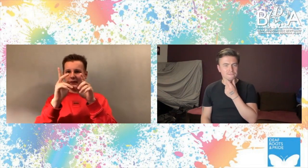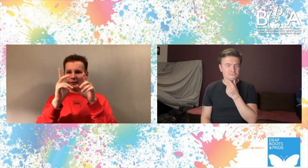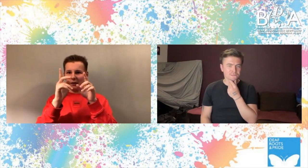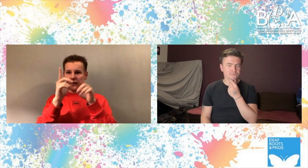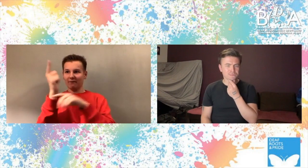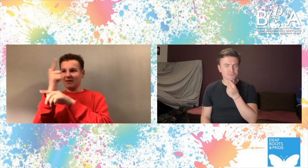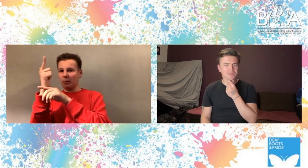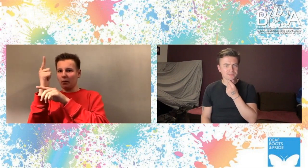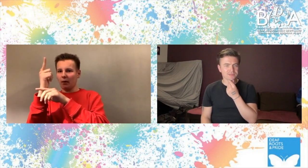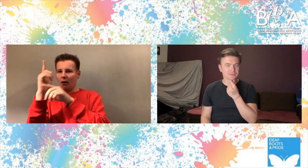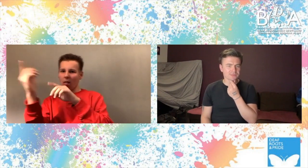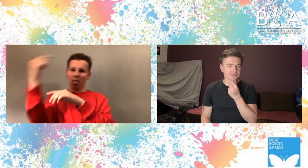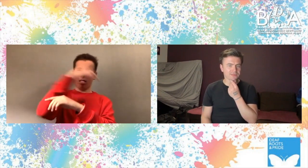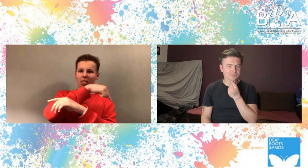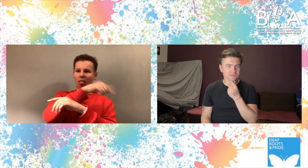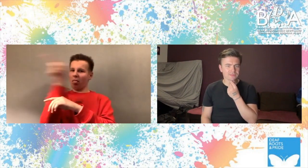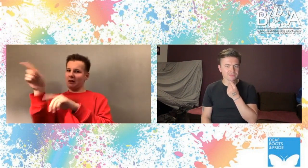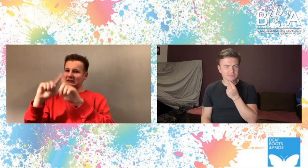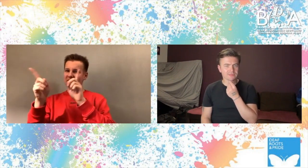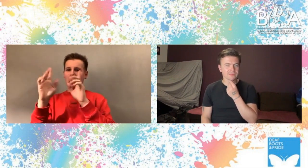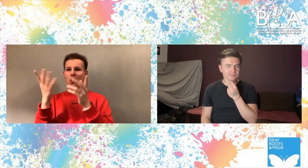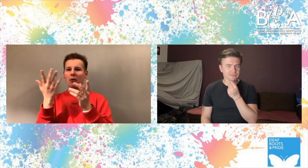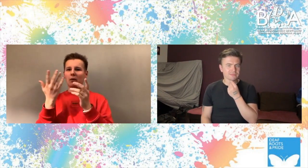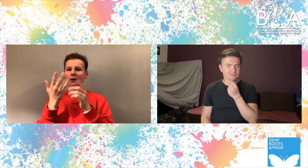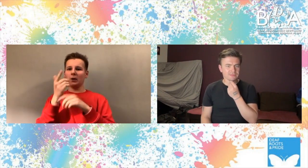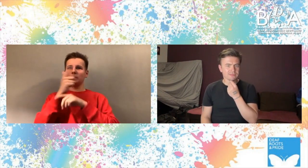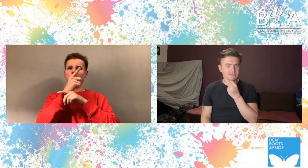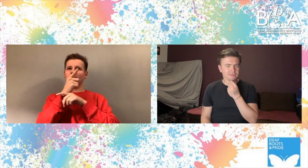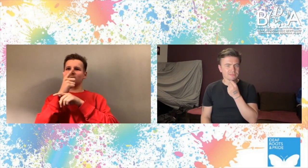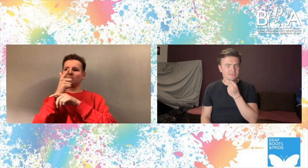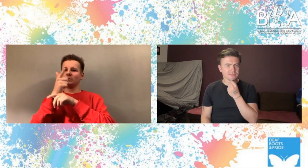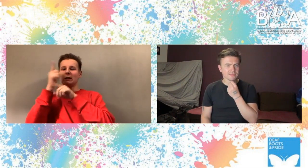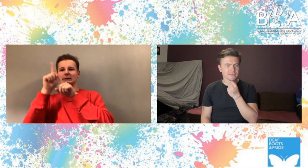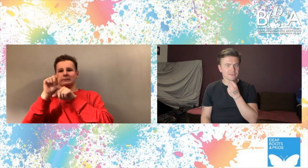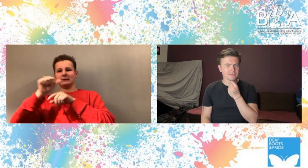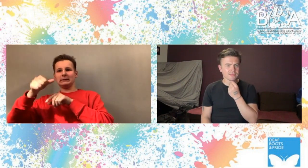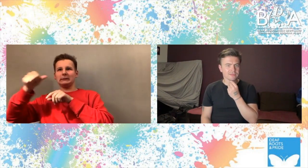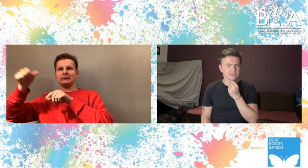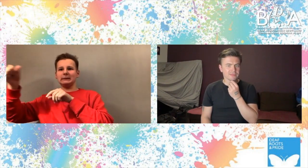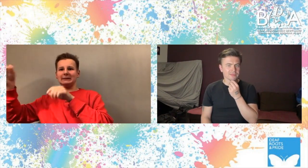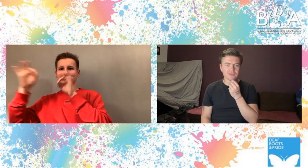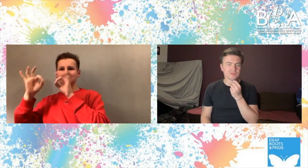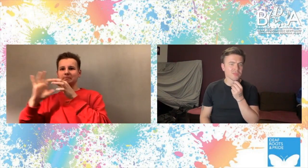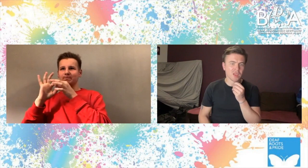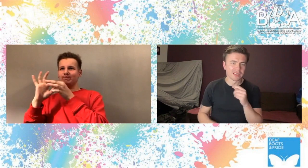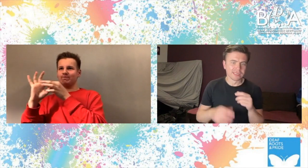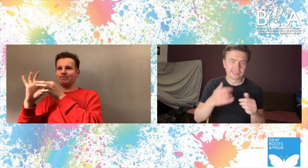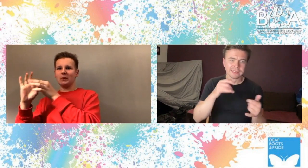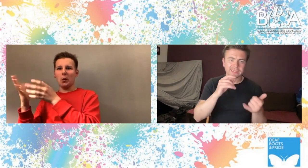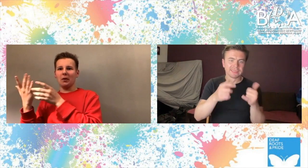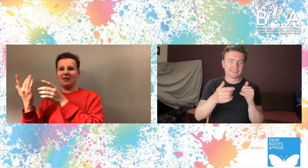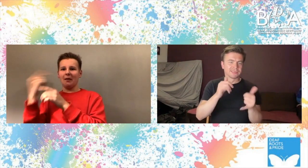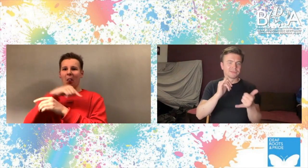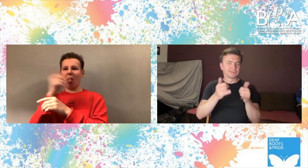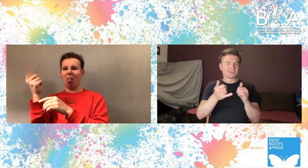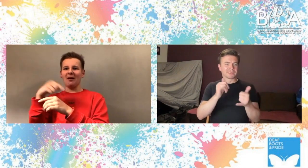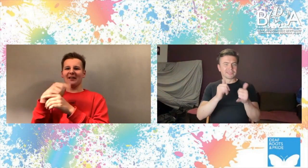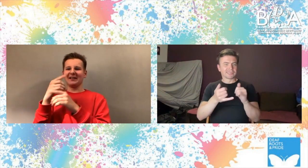you might have to film in different locations, so how does it all work?